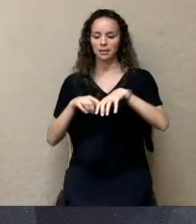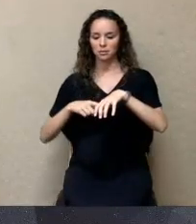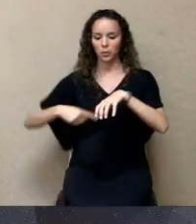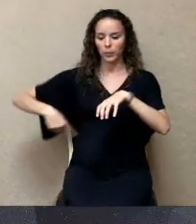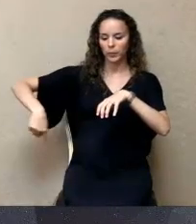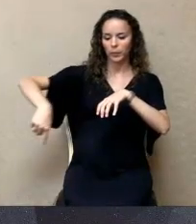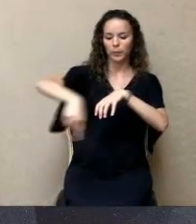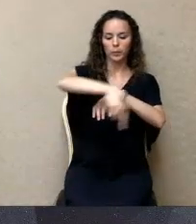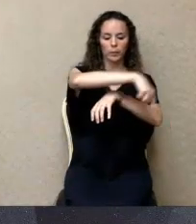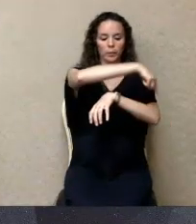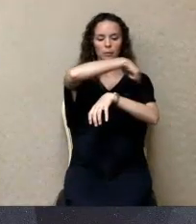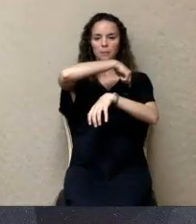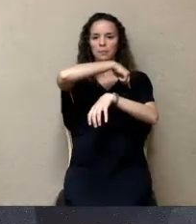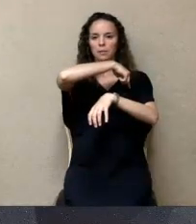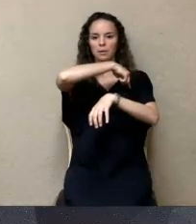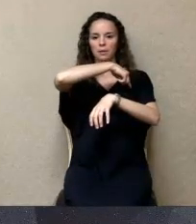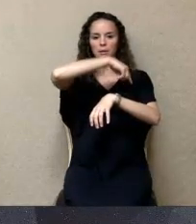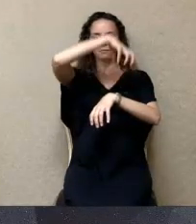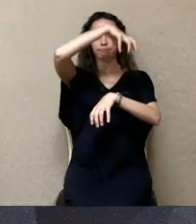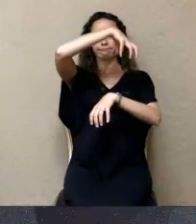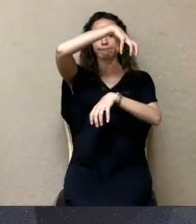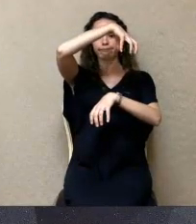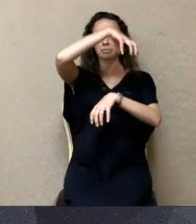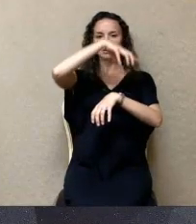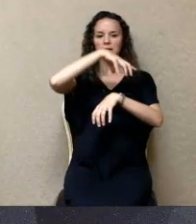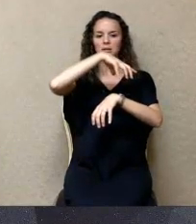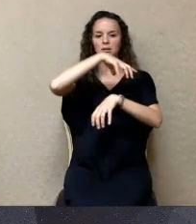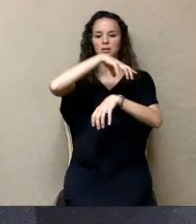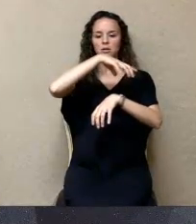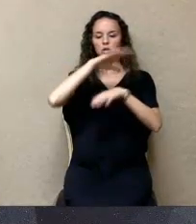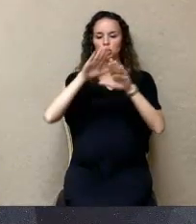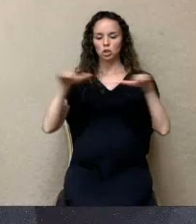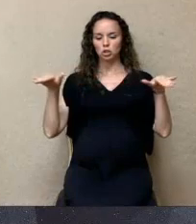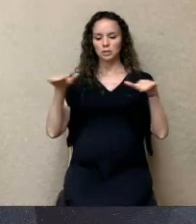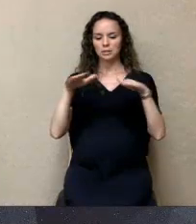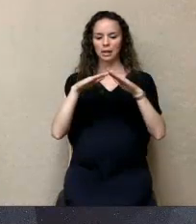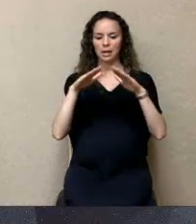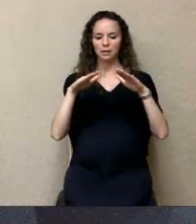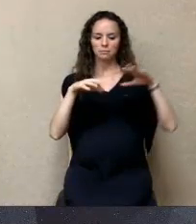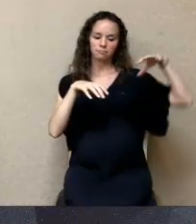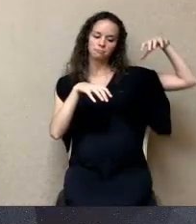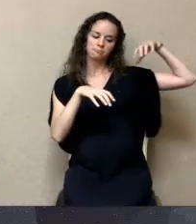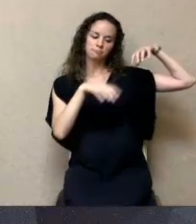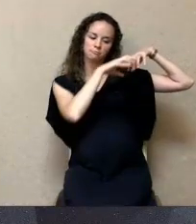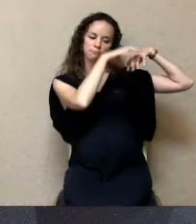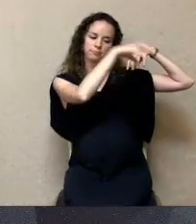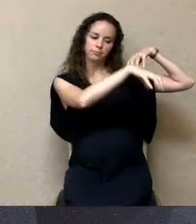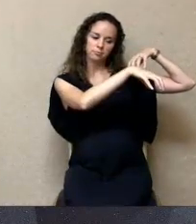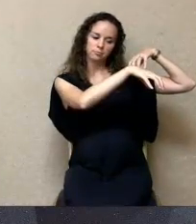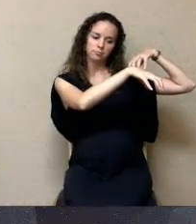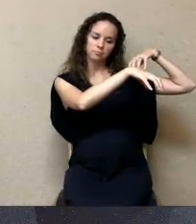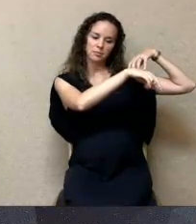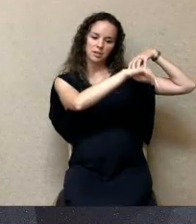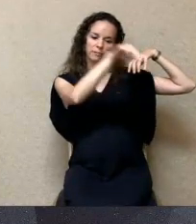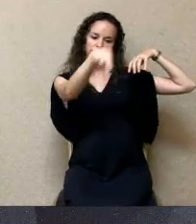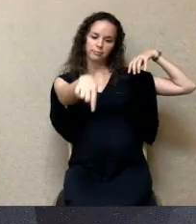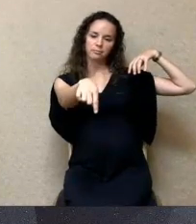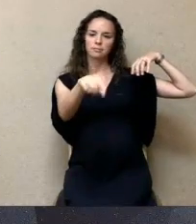the main hospital is kind of up in the loop. The children's hospital is kind of down to the left and we're across the street from the children's hospital and